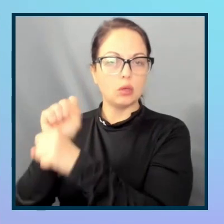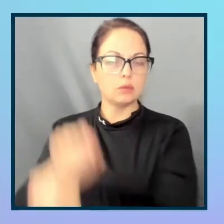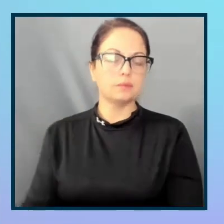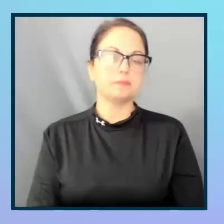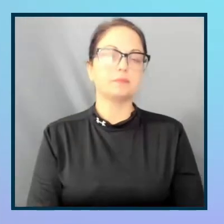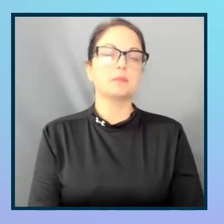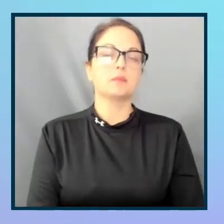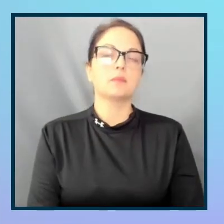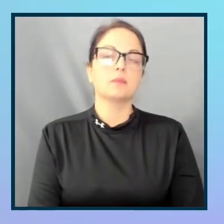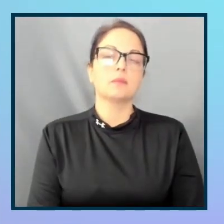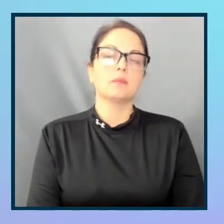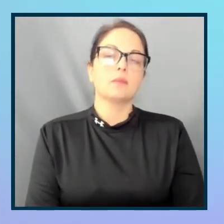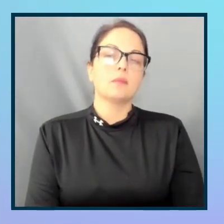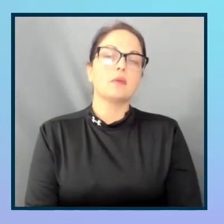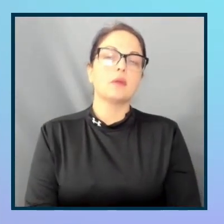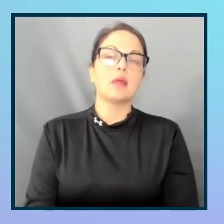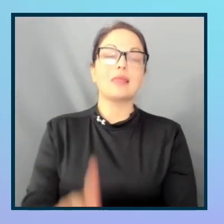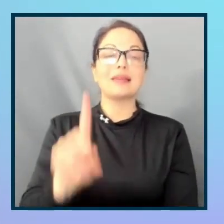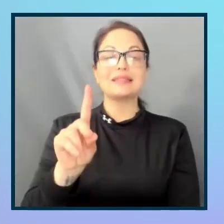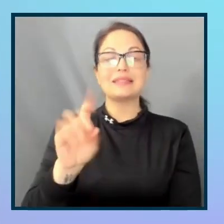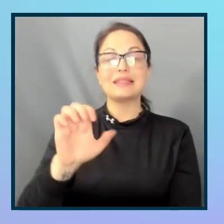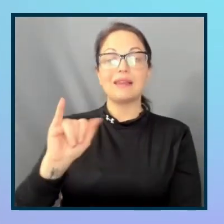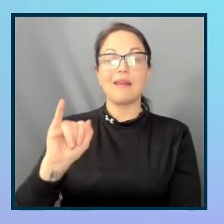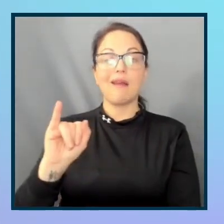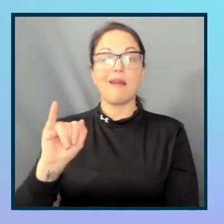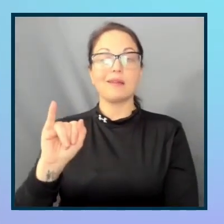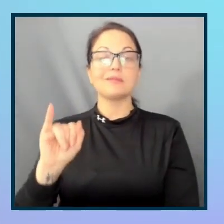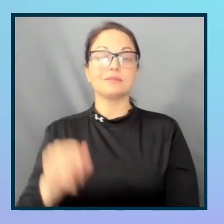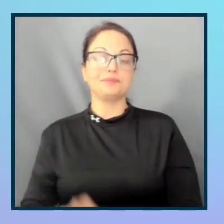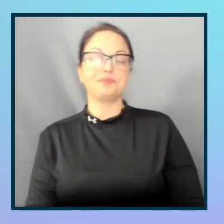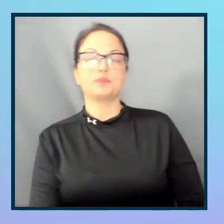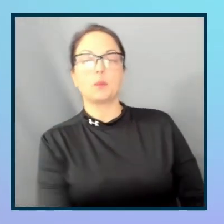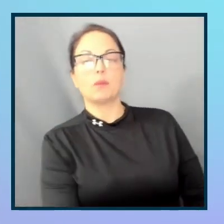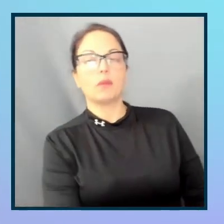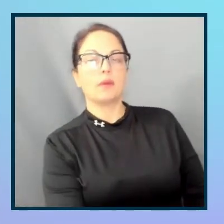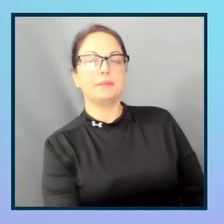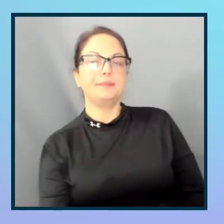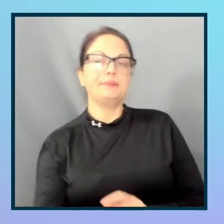The DEI space that we are focused on now,